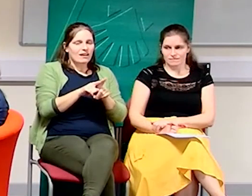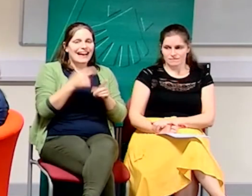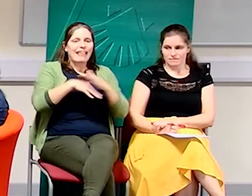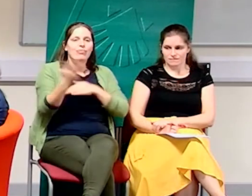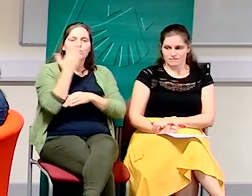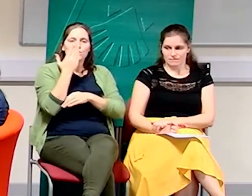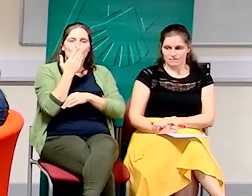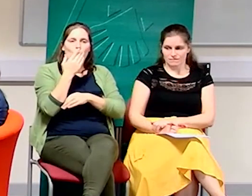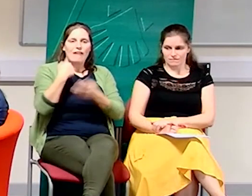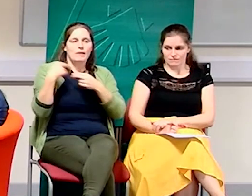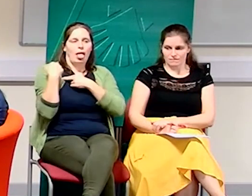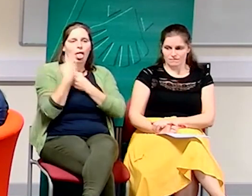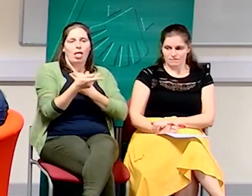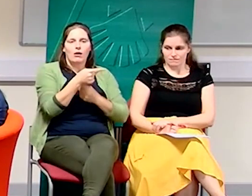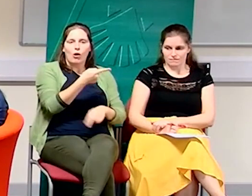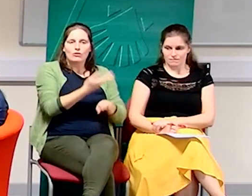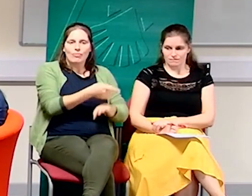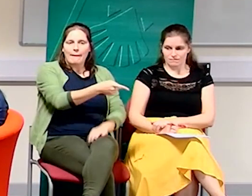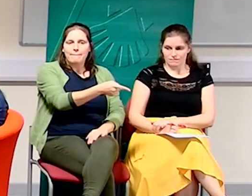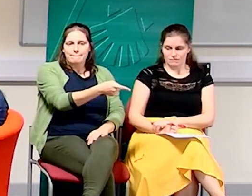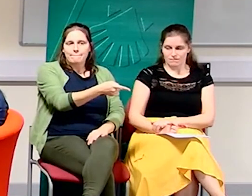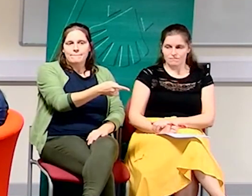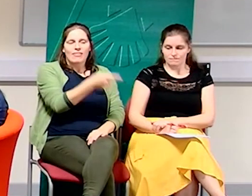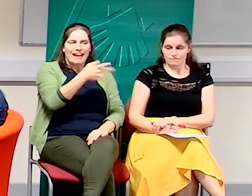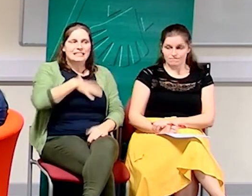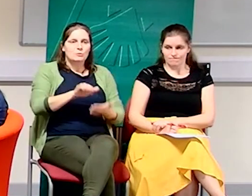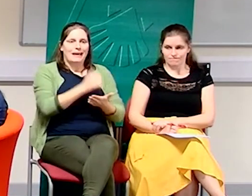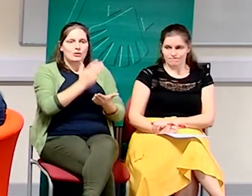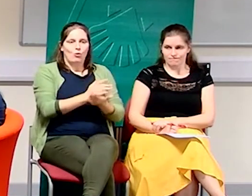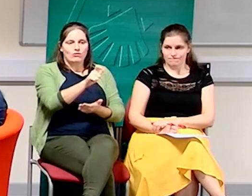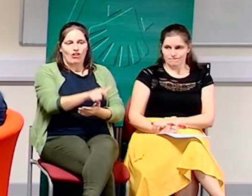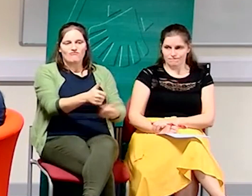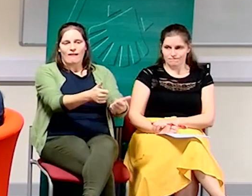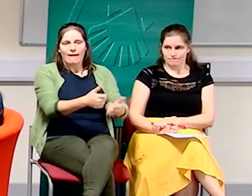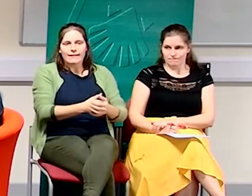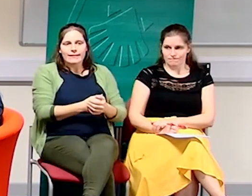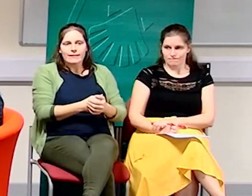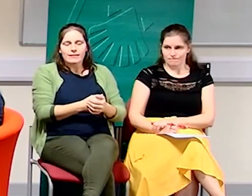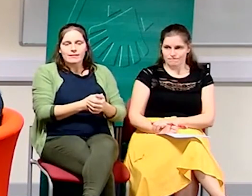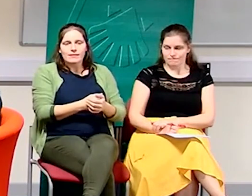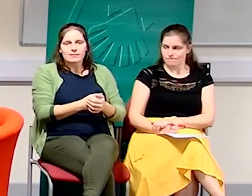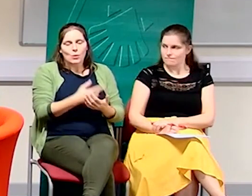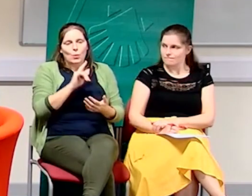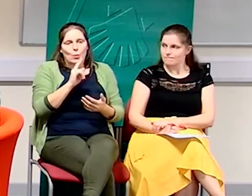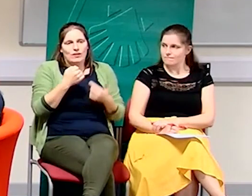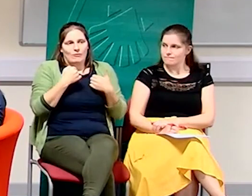their setting for making it right um so one of the principles I would say that can go across